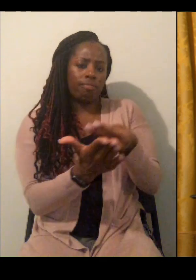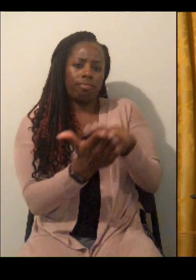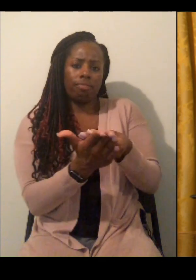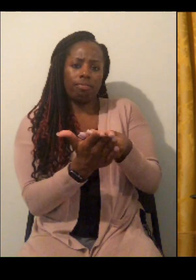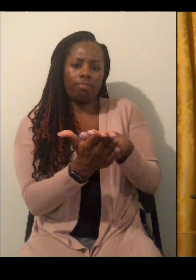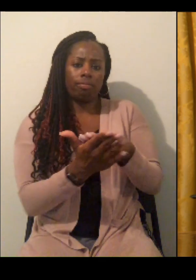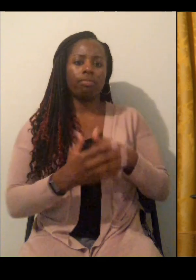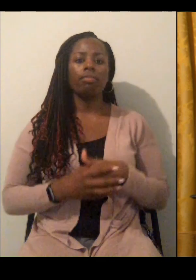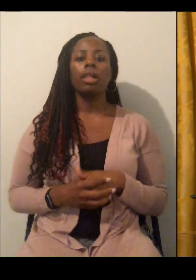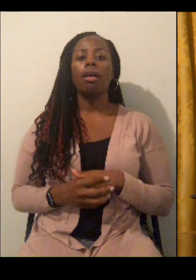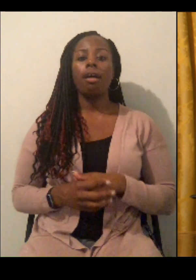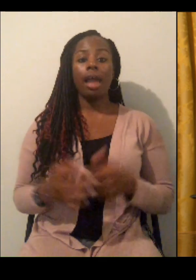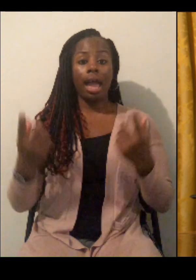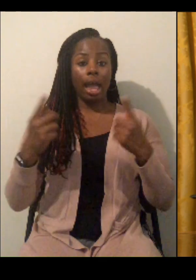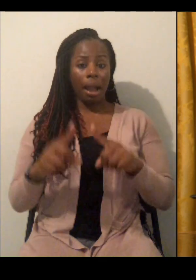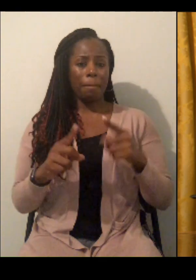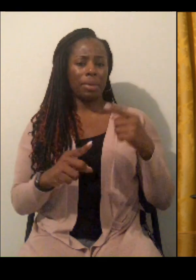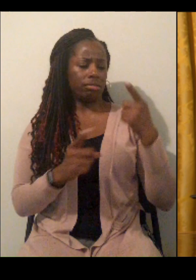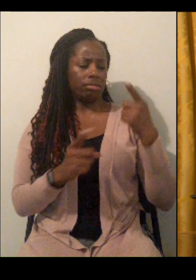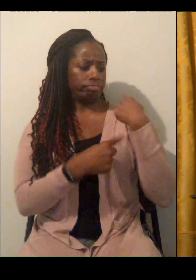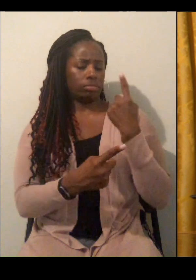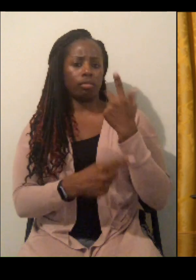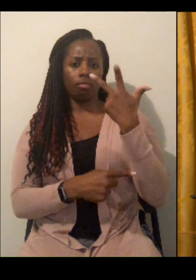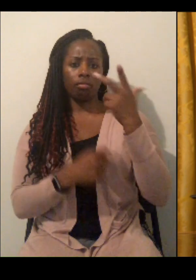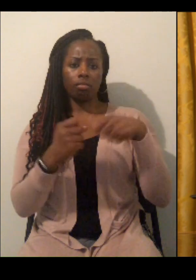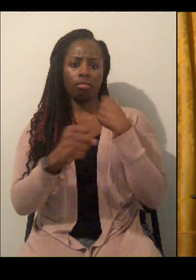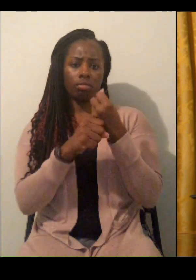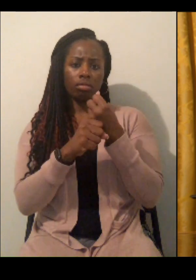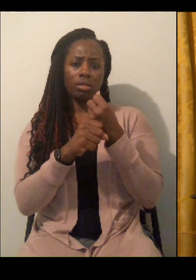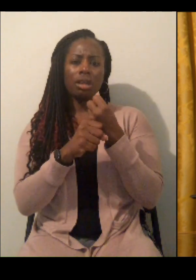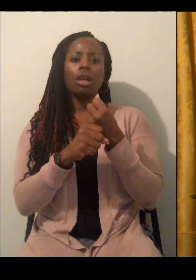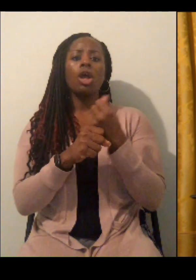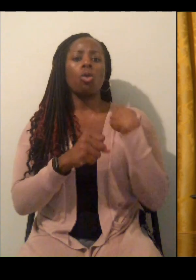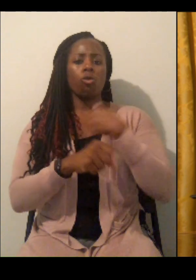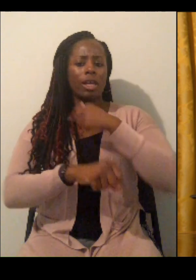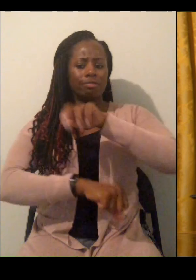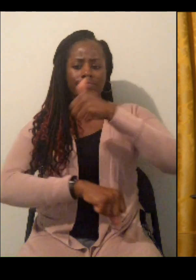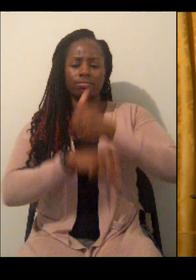policies that we have put into place over the last three years we have the